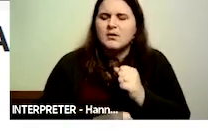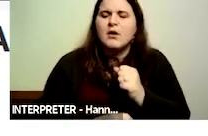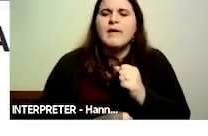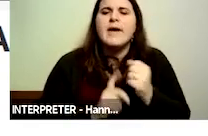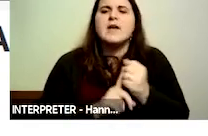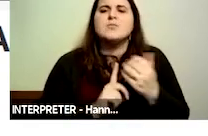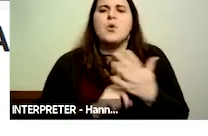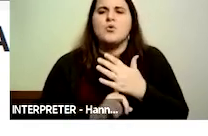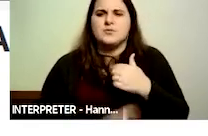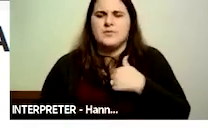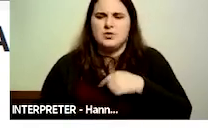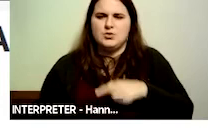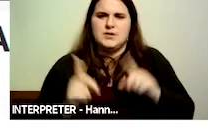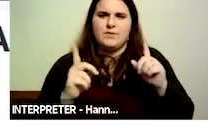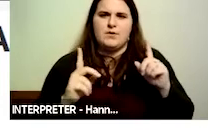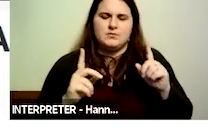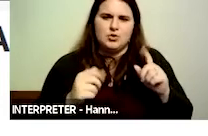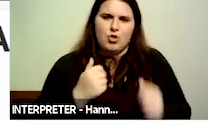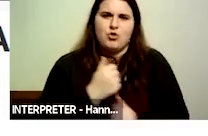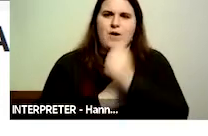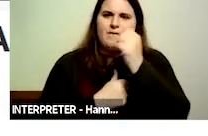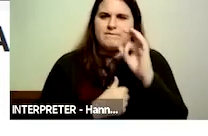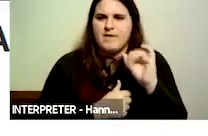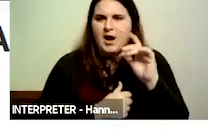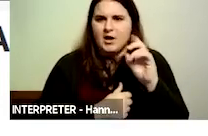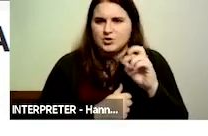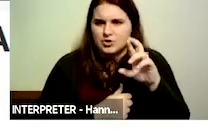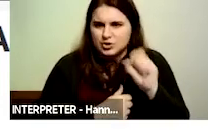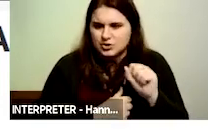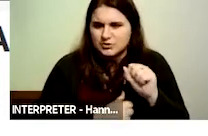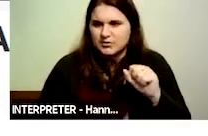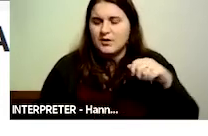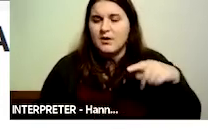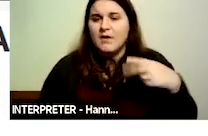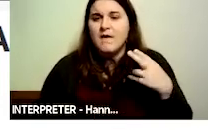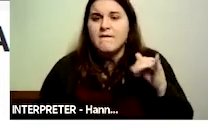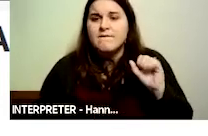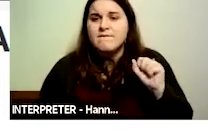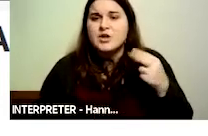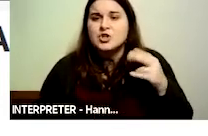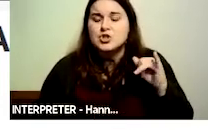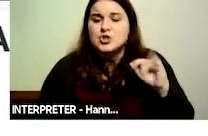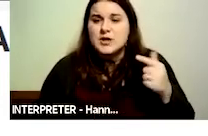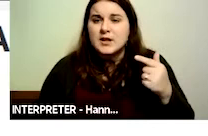Ben Woelk: I could talk about fishing awareness several times a day for the rest of my life.